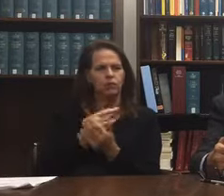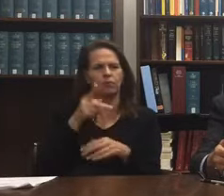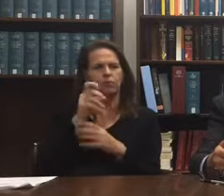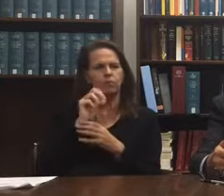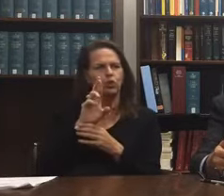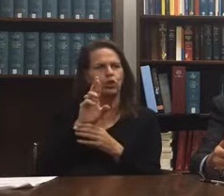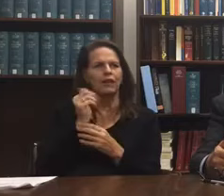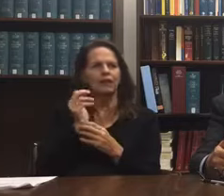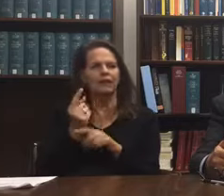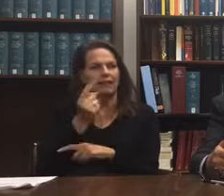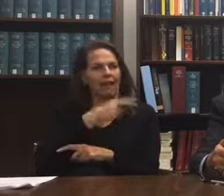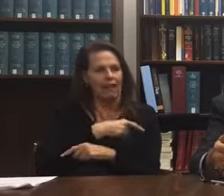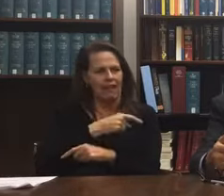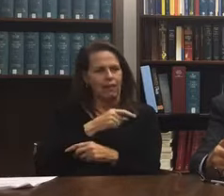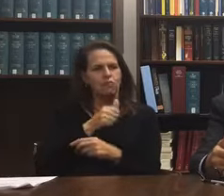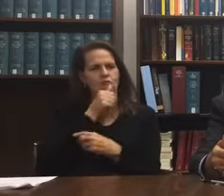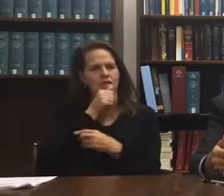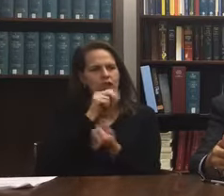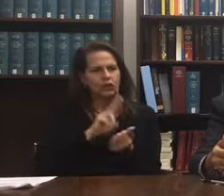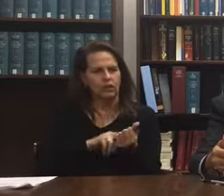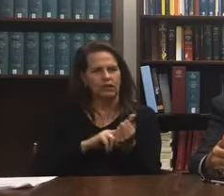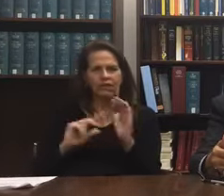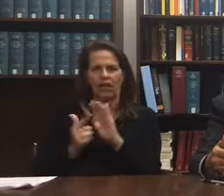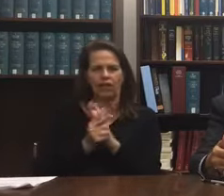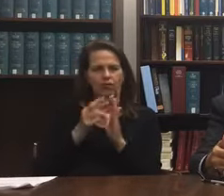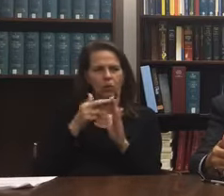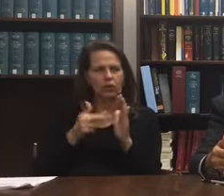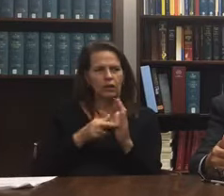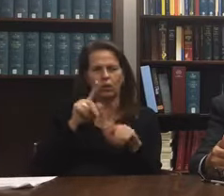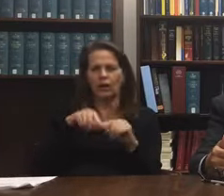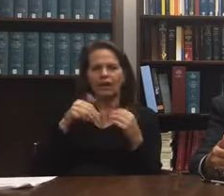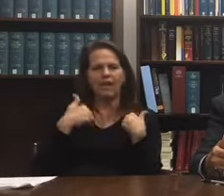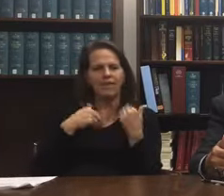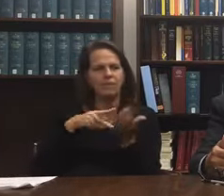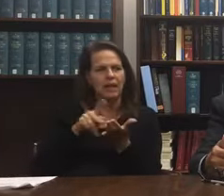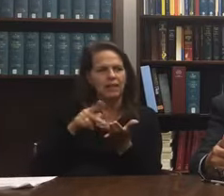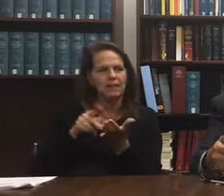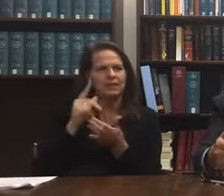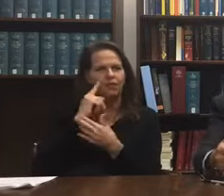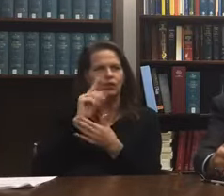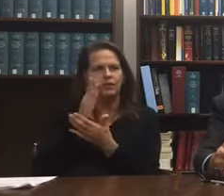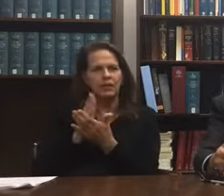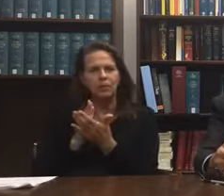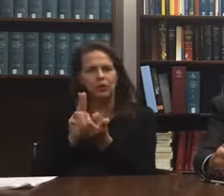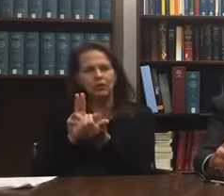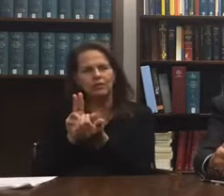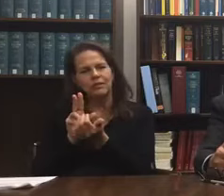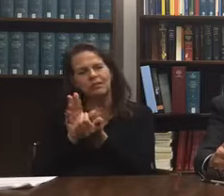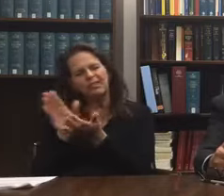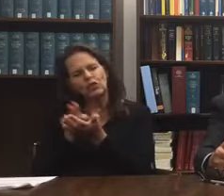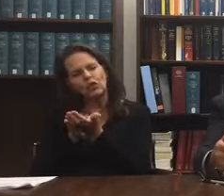they violated that rule the next rule says you can't have parents providing nursing services since they're not covering all the G tube feedings I'm